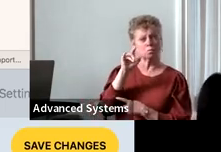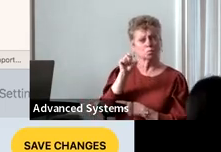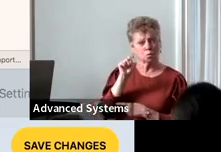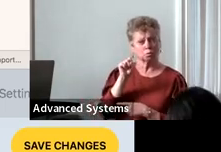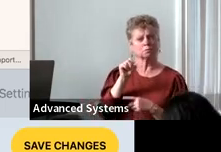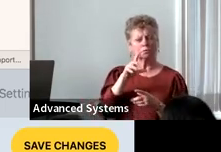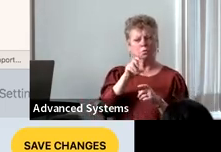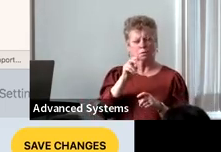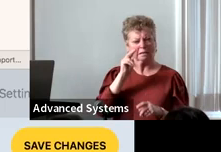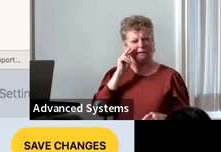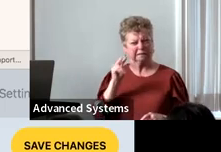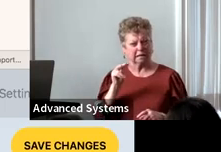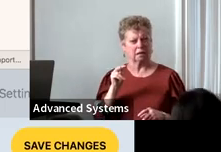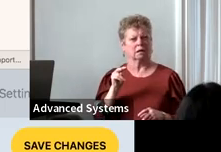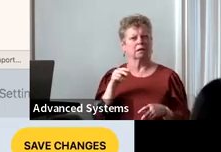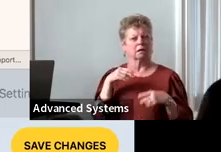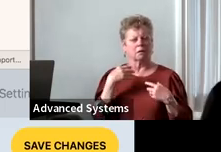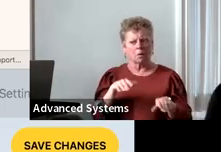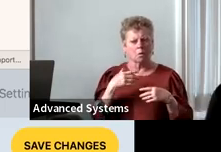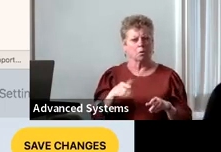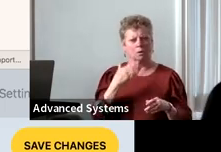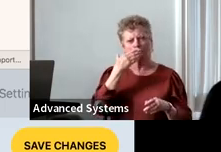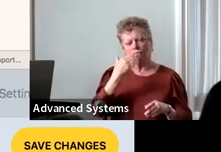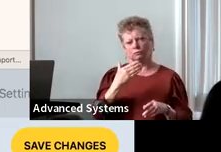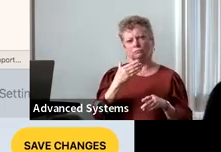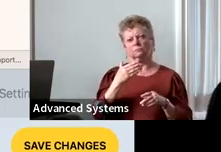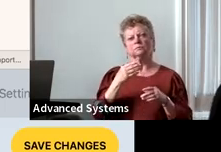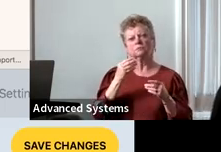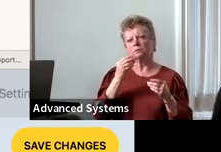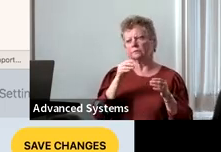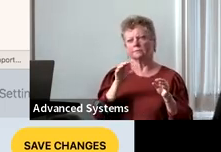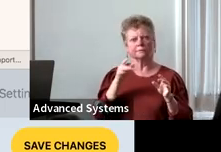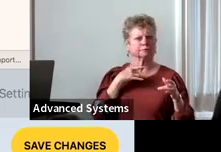the notable statistically reliable and important notable concerns